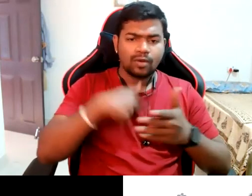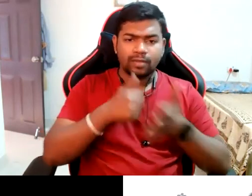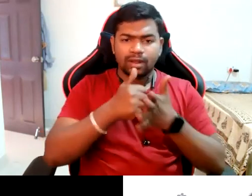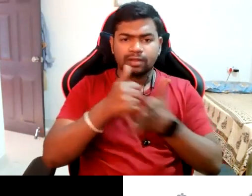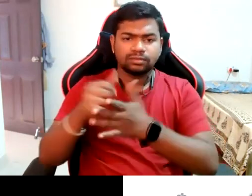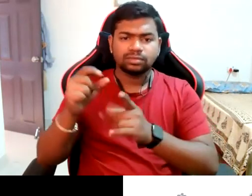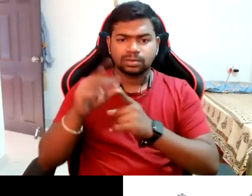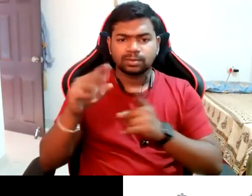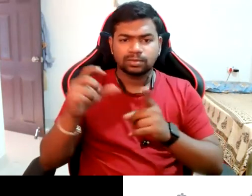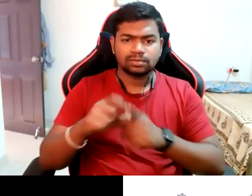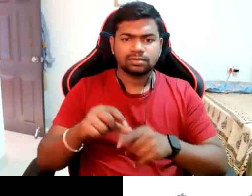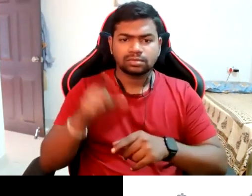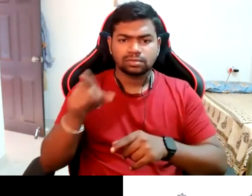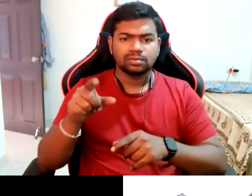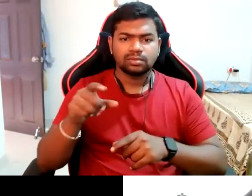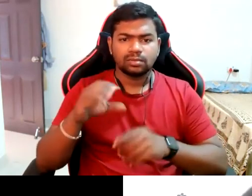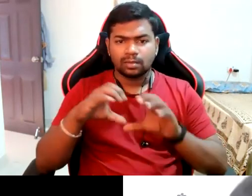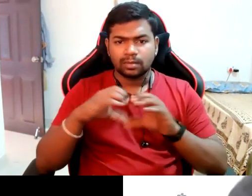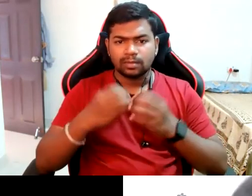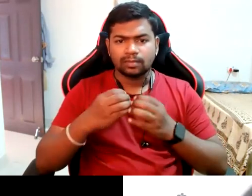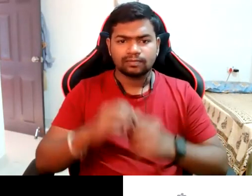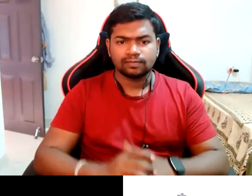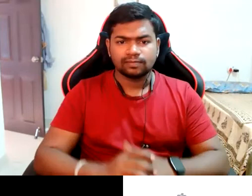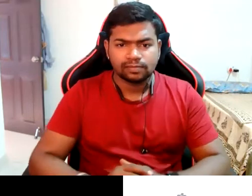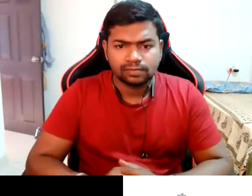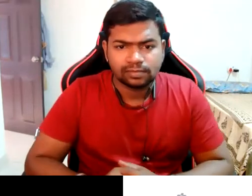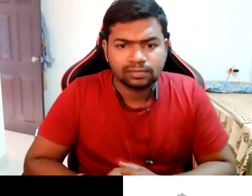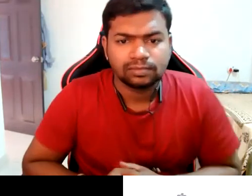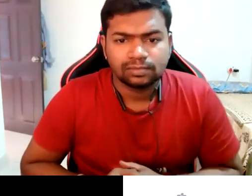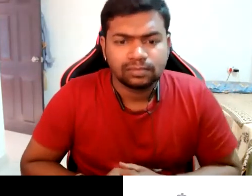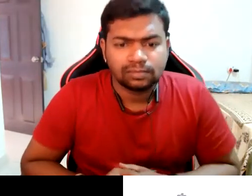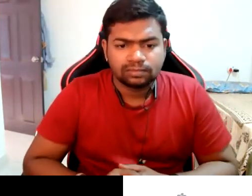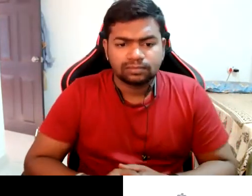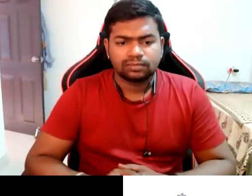Through your organization. OK, OK sure.